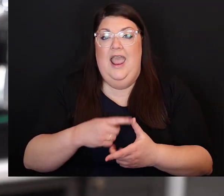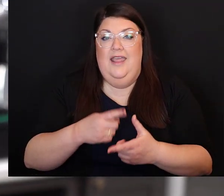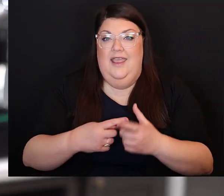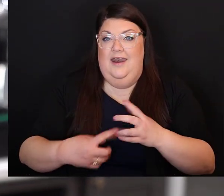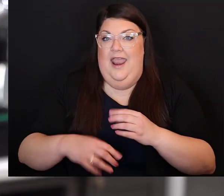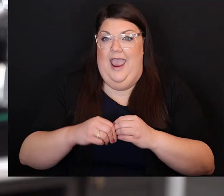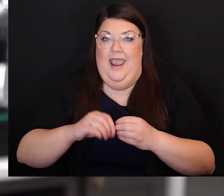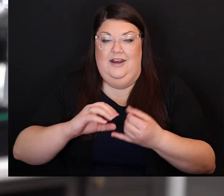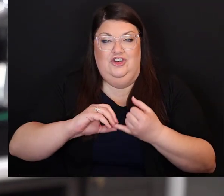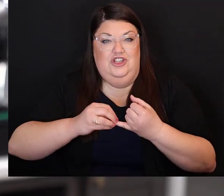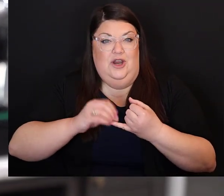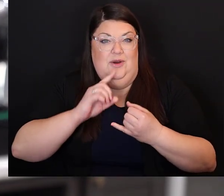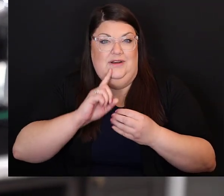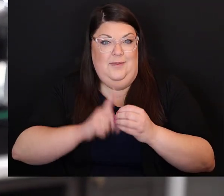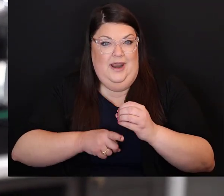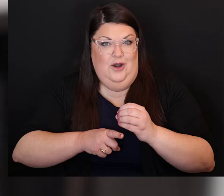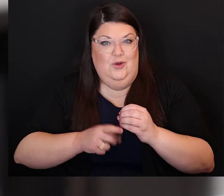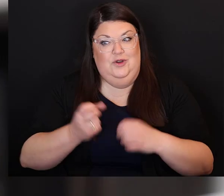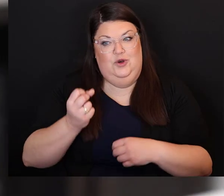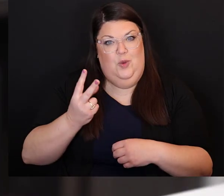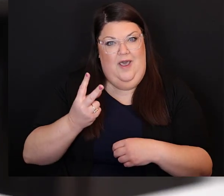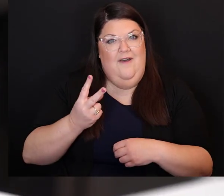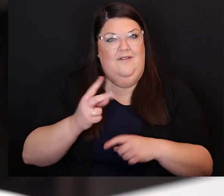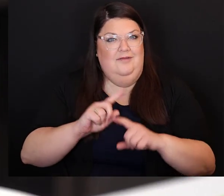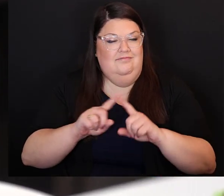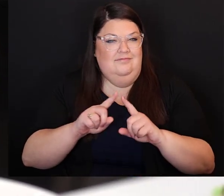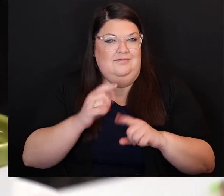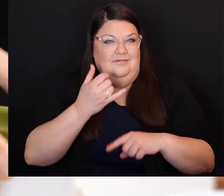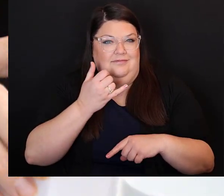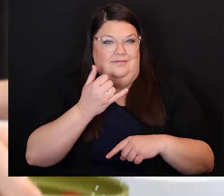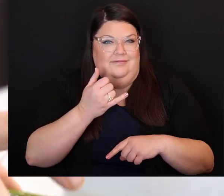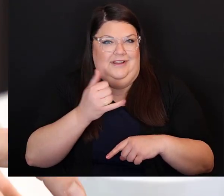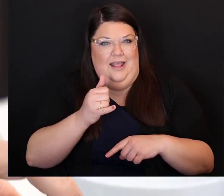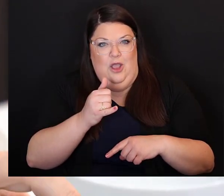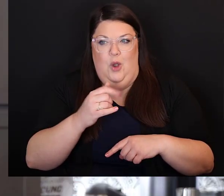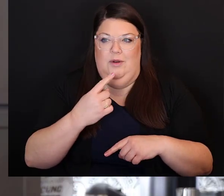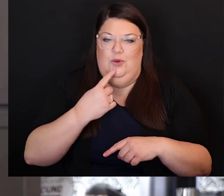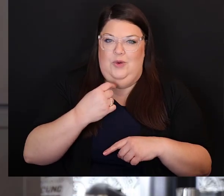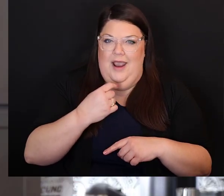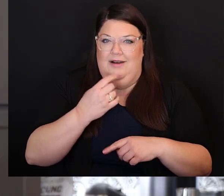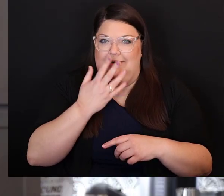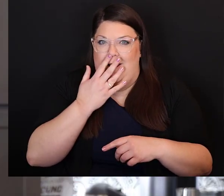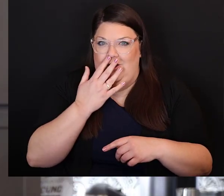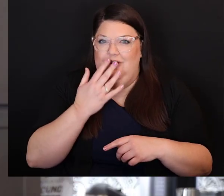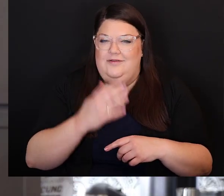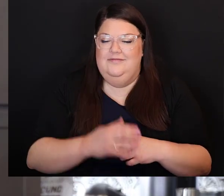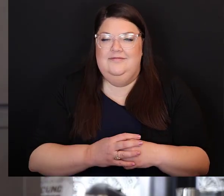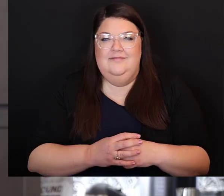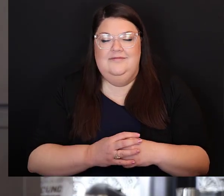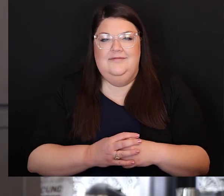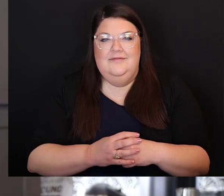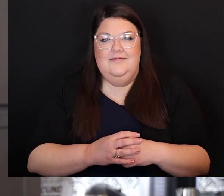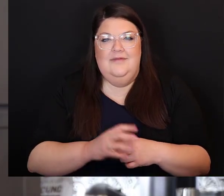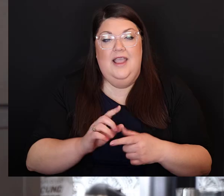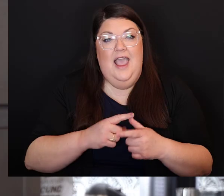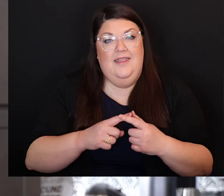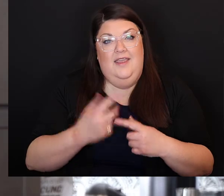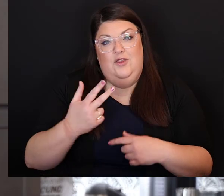about 12 cherry tomatoes here that I've halved. Yellow and red ones to add color. Then I have three stalks of celery